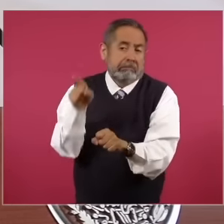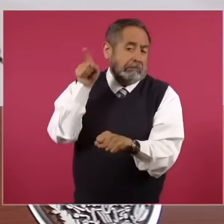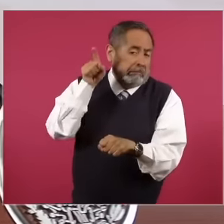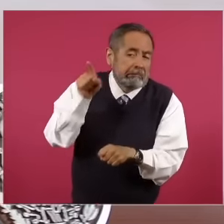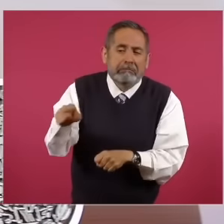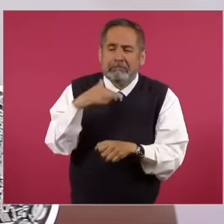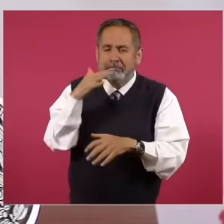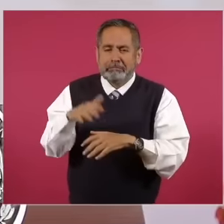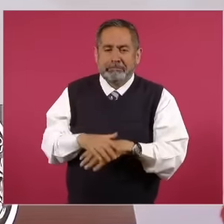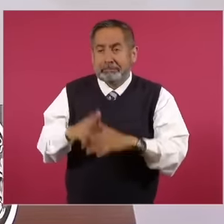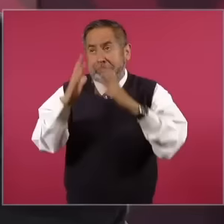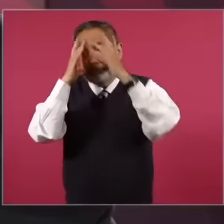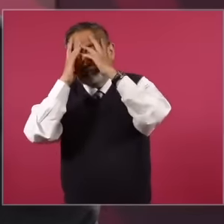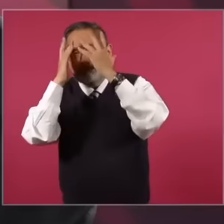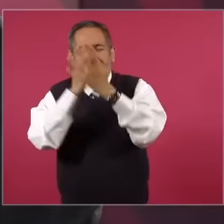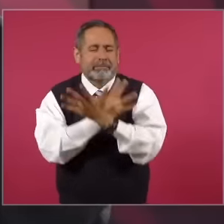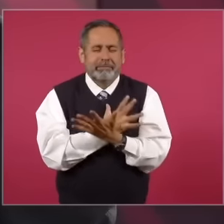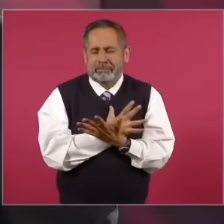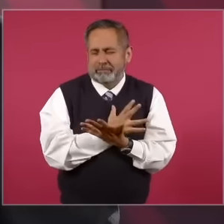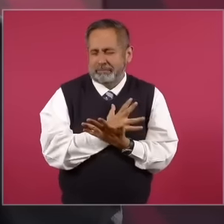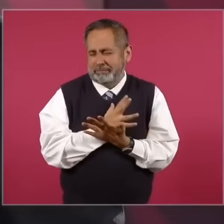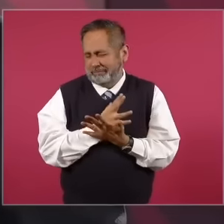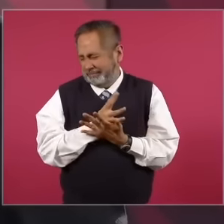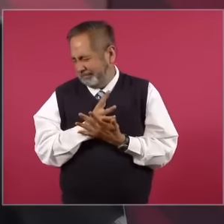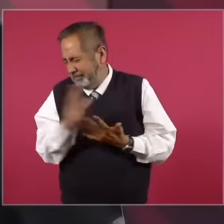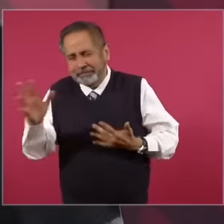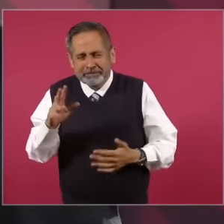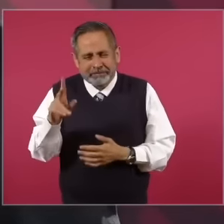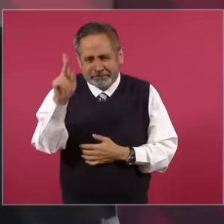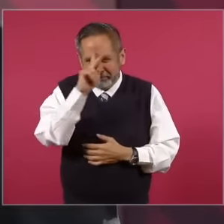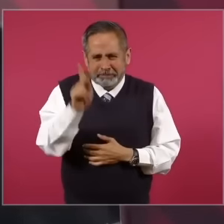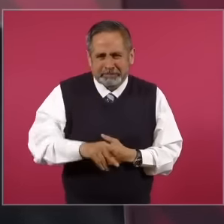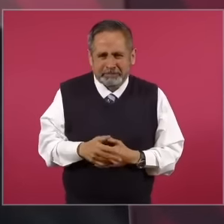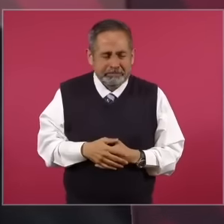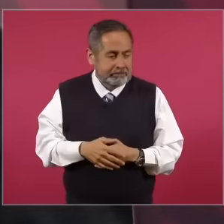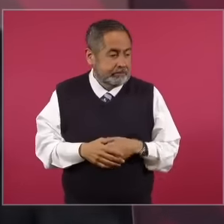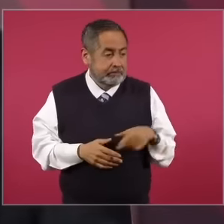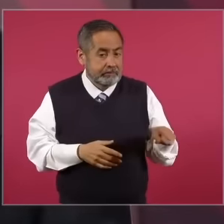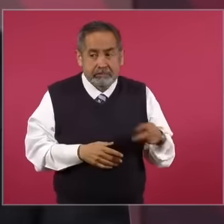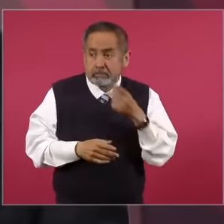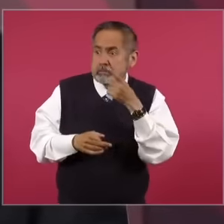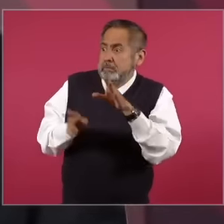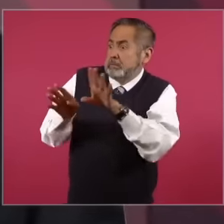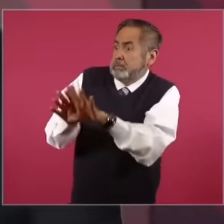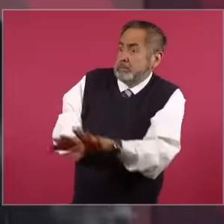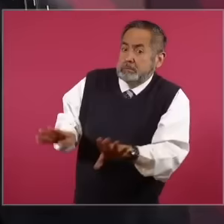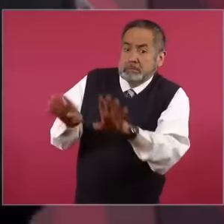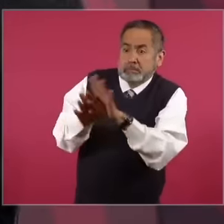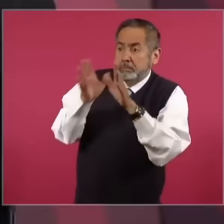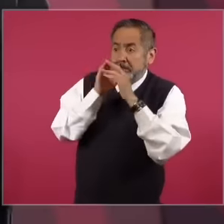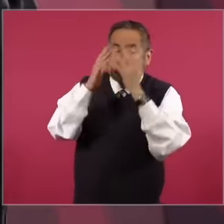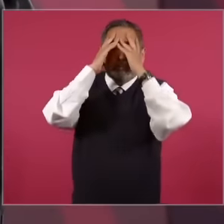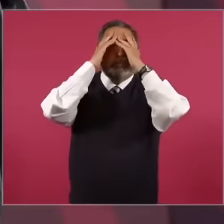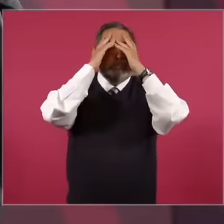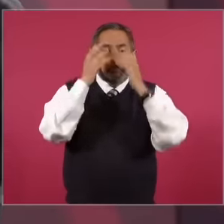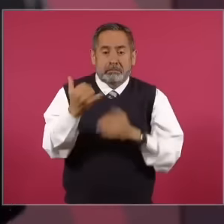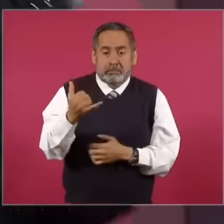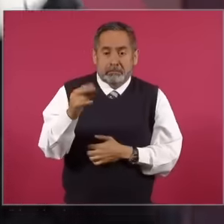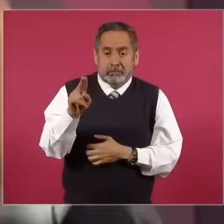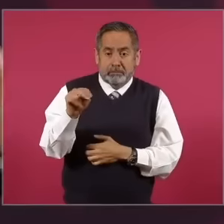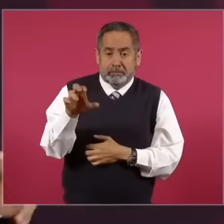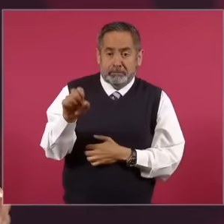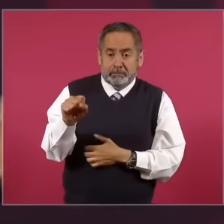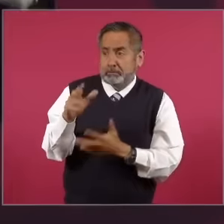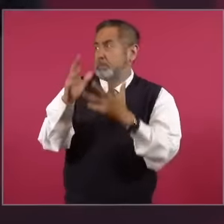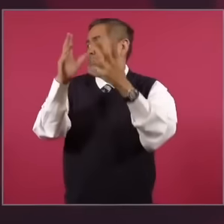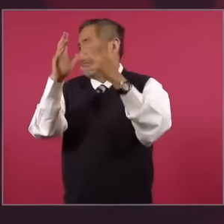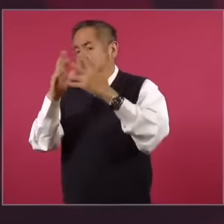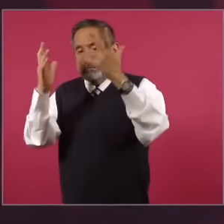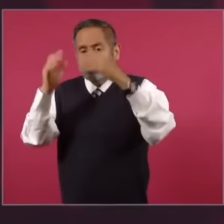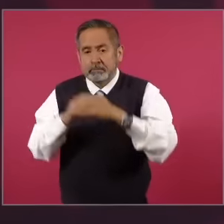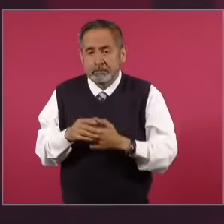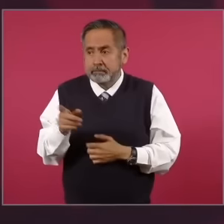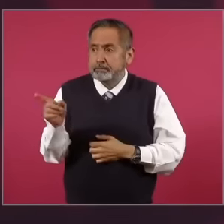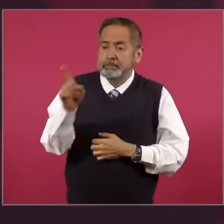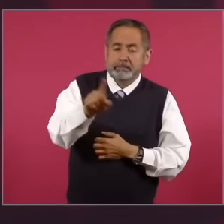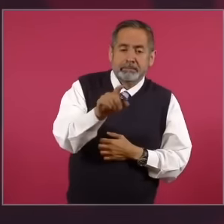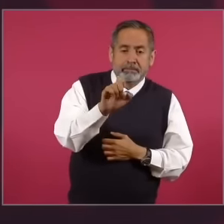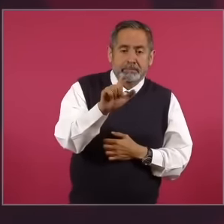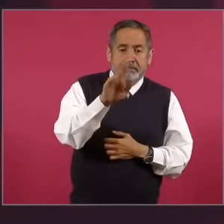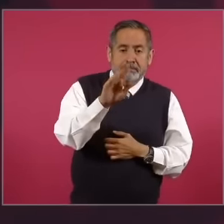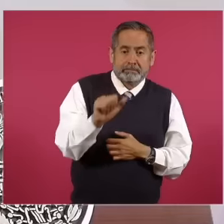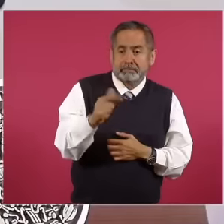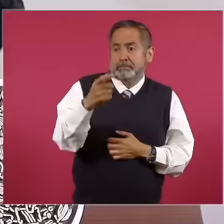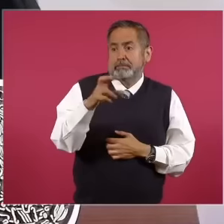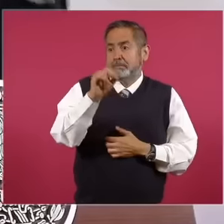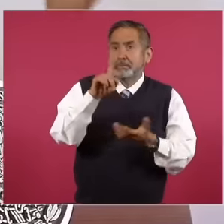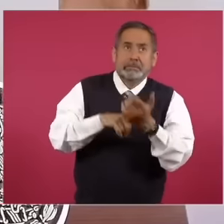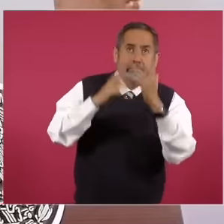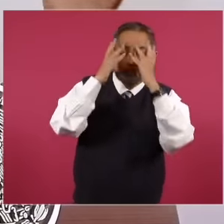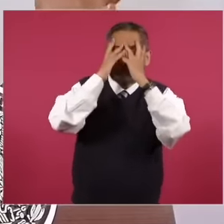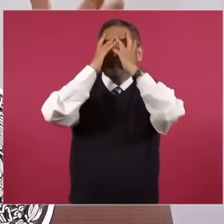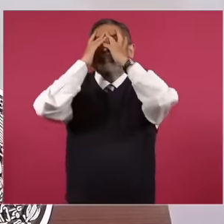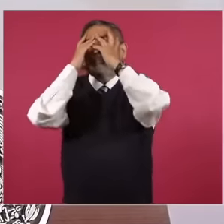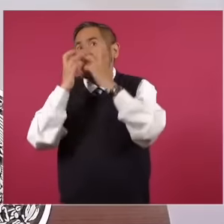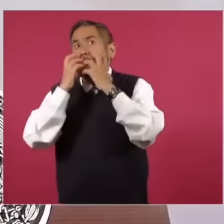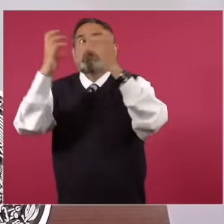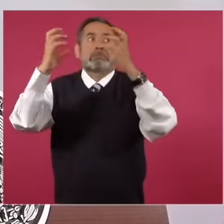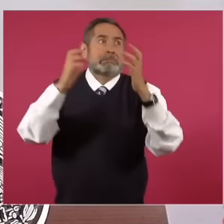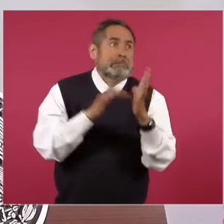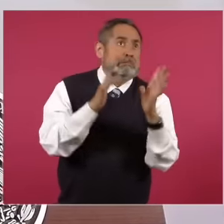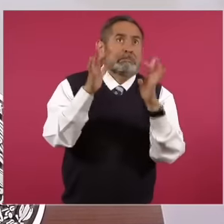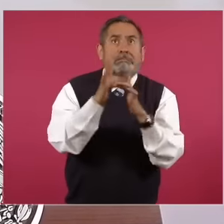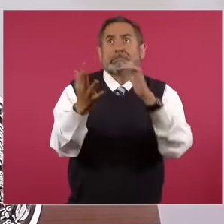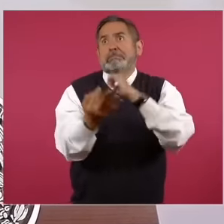how this one they dare to make those agreements Monday Oops the teacher will be Gordillo Ay Jesús protects me